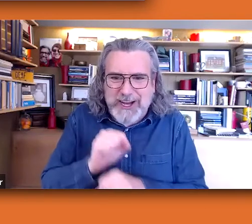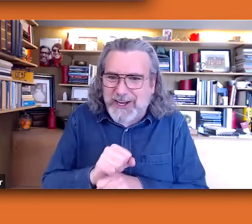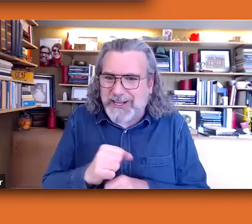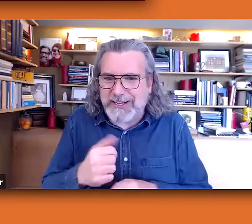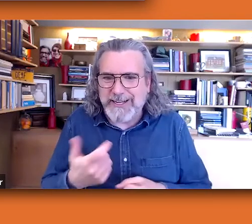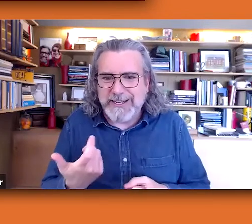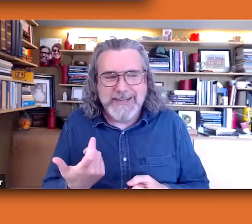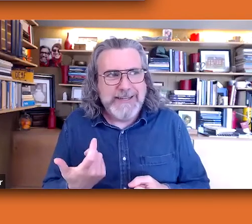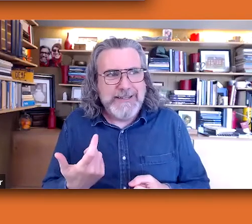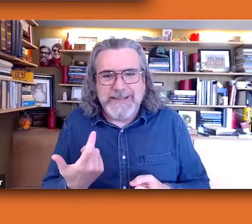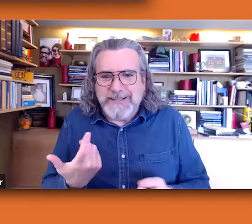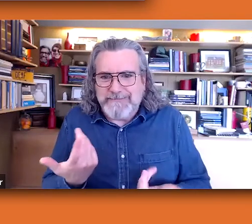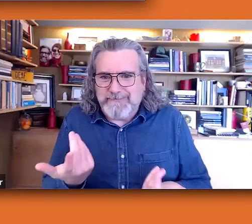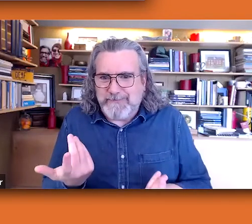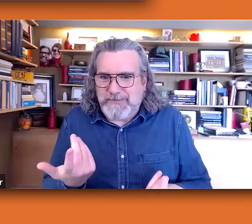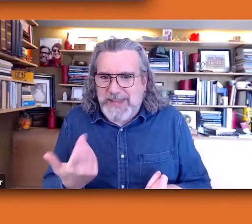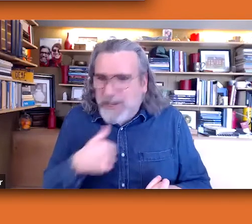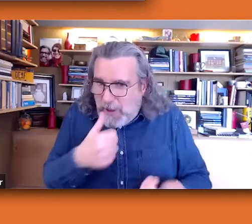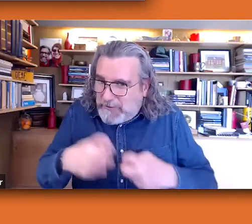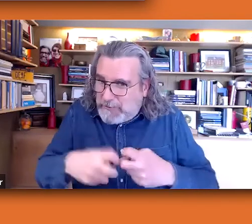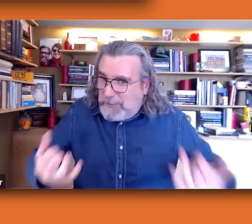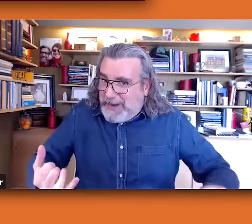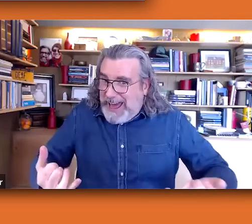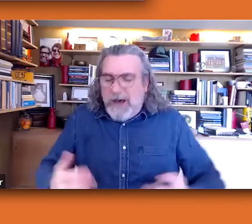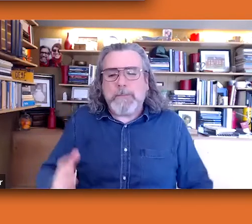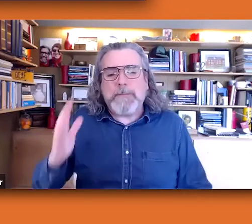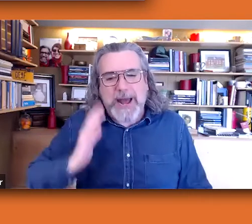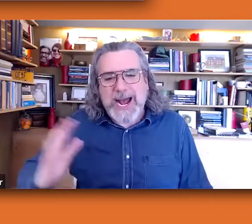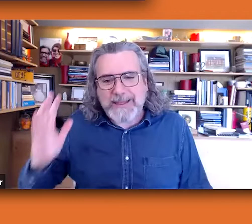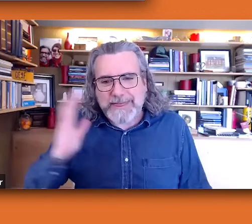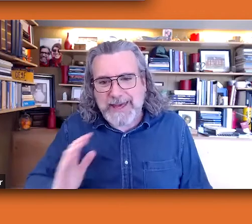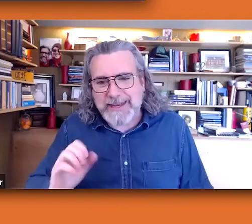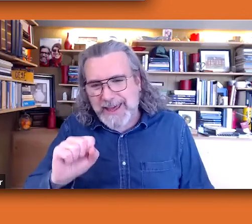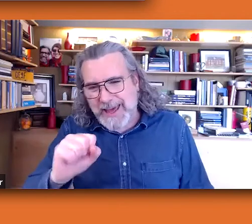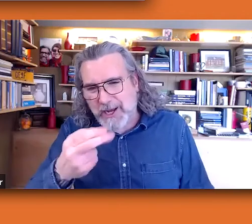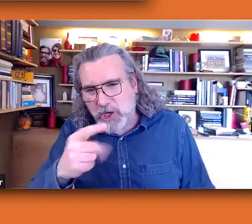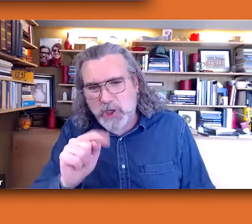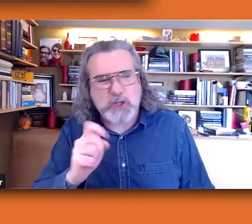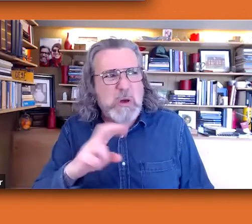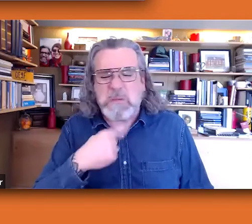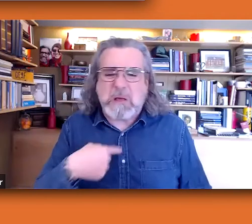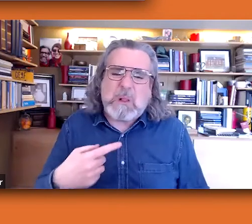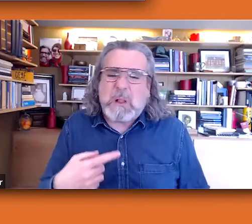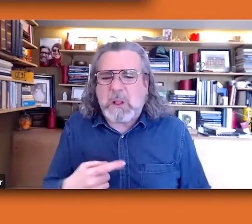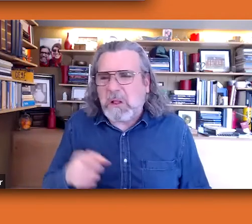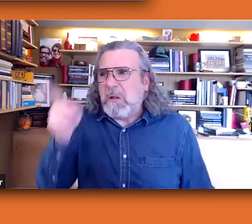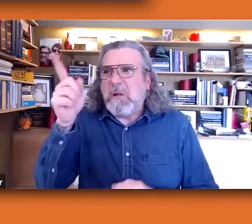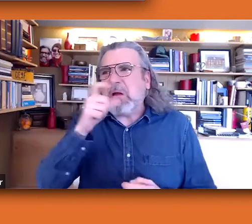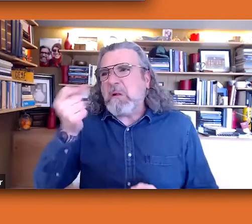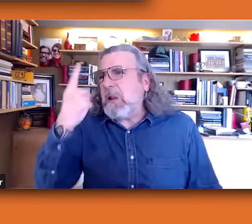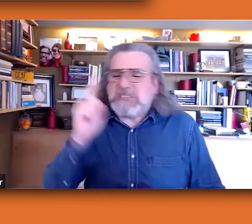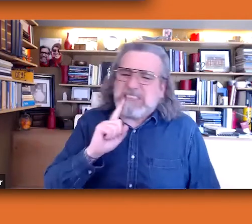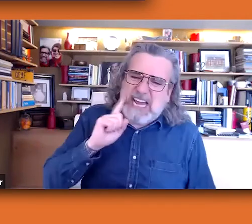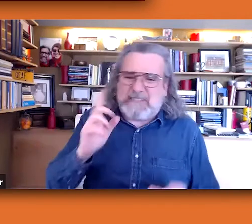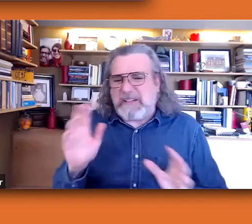It helps me improve my science, the work that I do. It's not a problem for me now. In the past, it was. In the past, I felt hurt